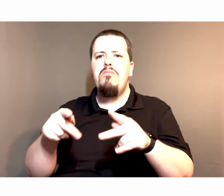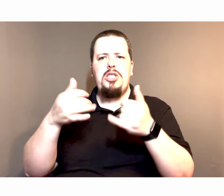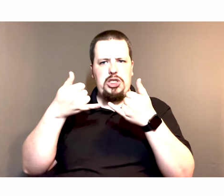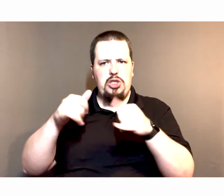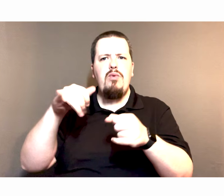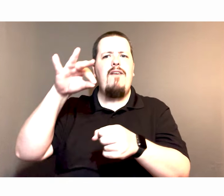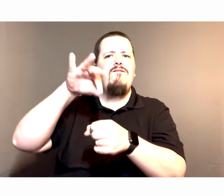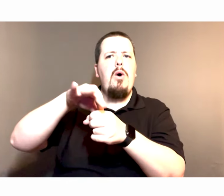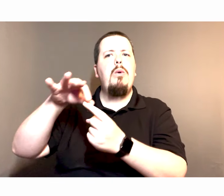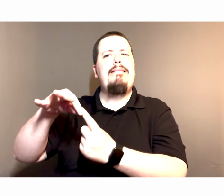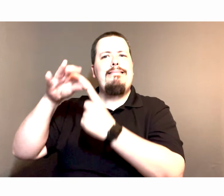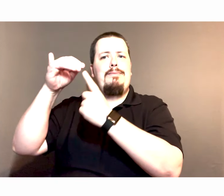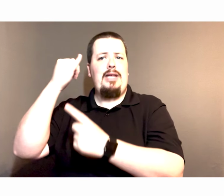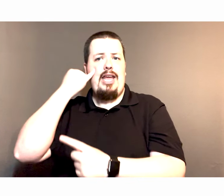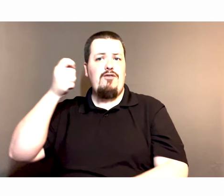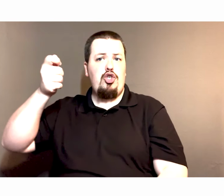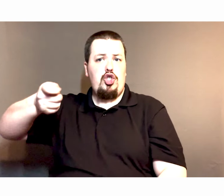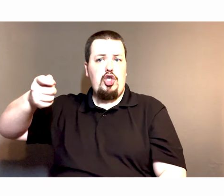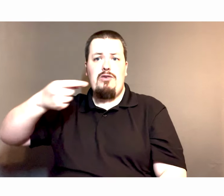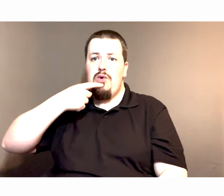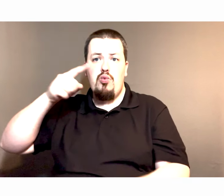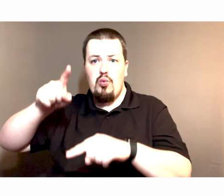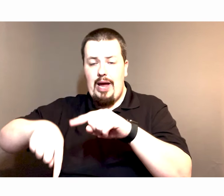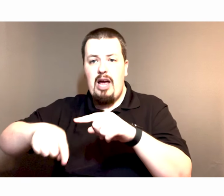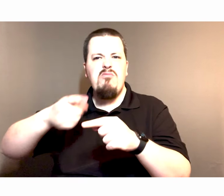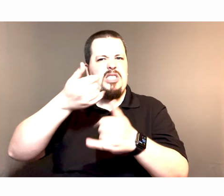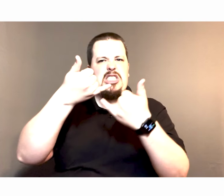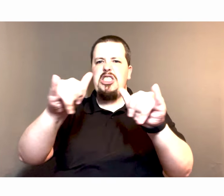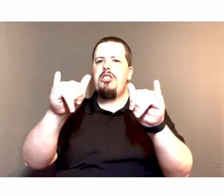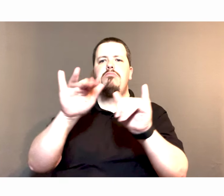said you cannot vote, you have the same right to vote as everybody else.